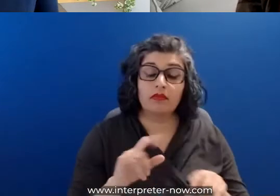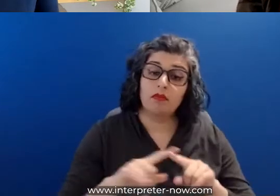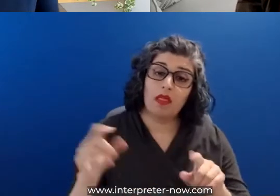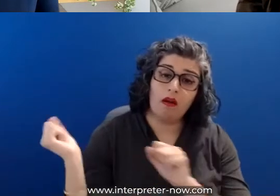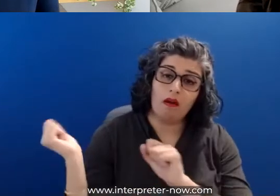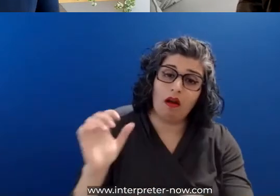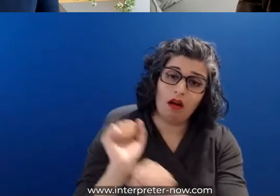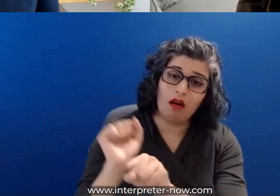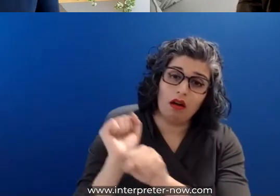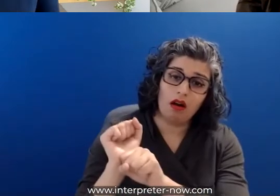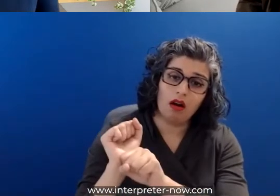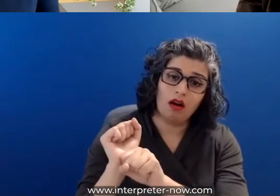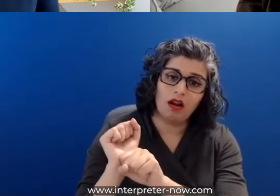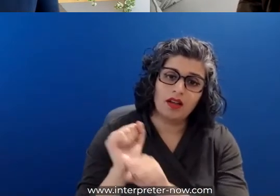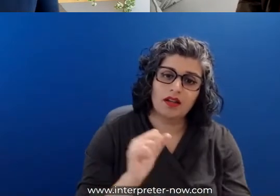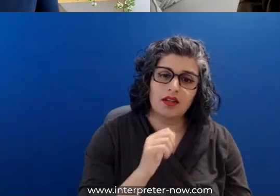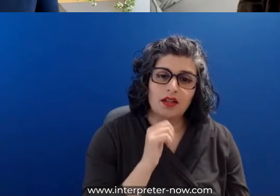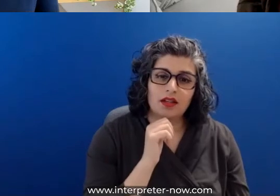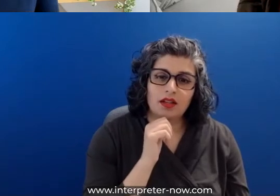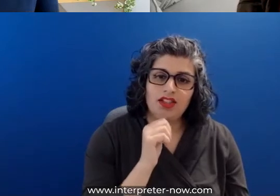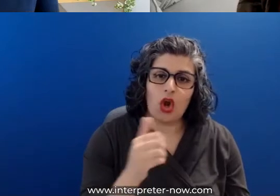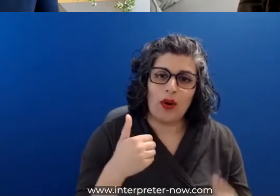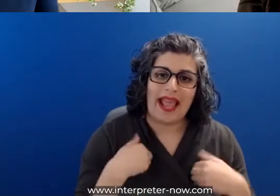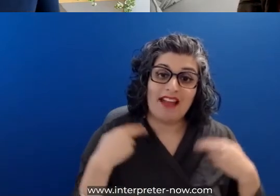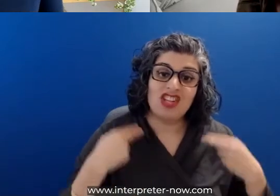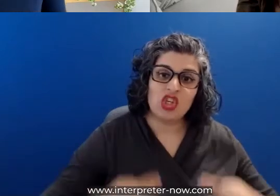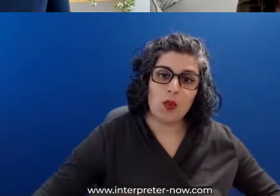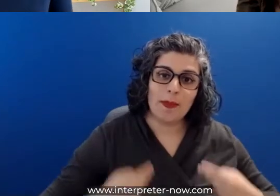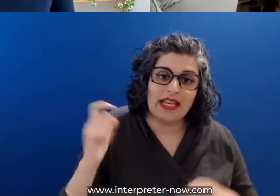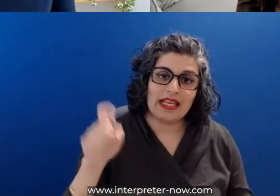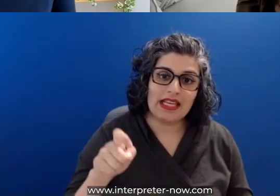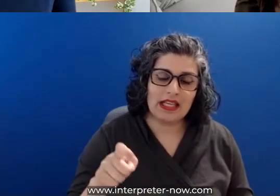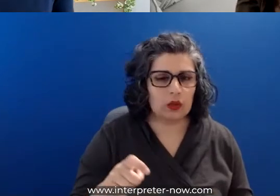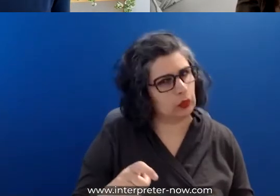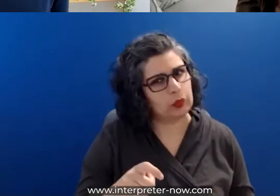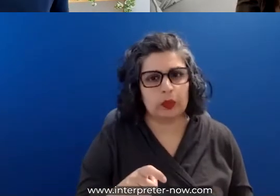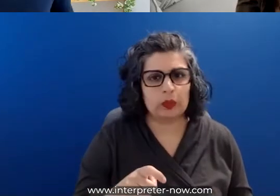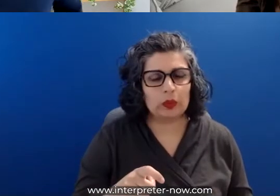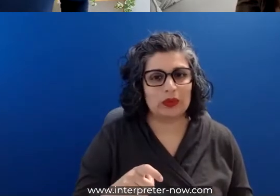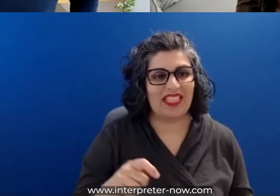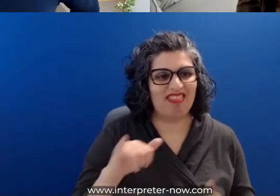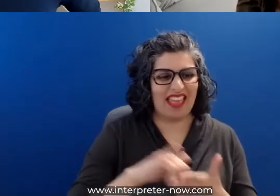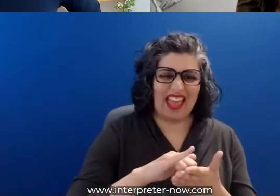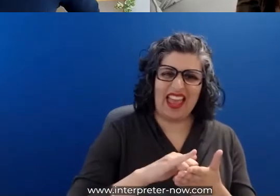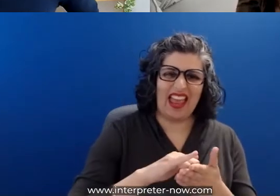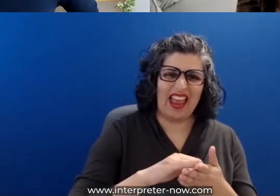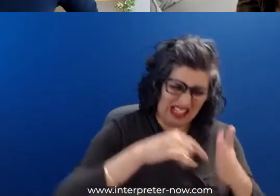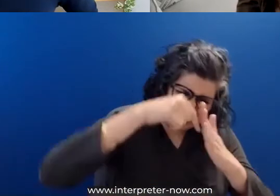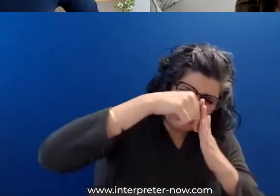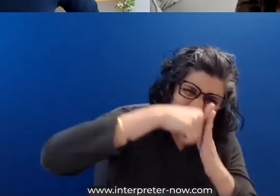fundamentally do not have human needs. There's a deep-seated ableism embedded in these technologies.